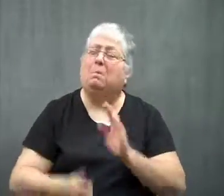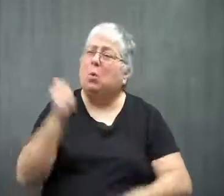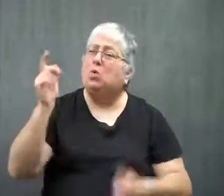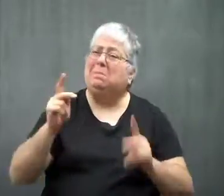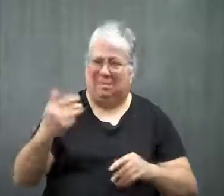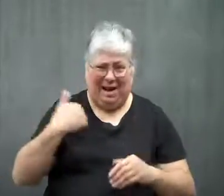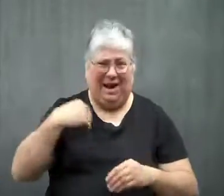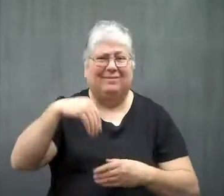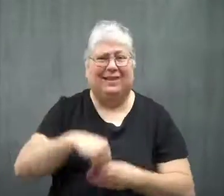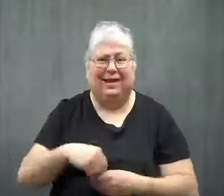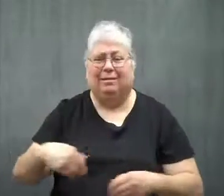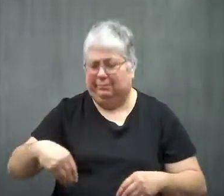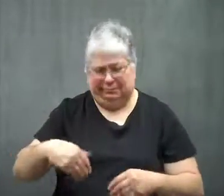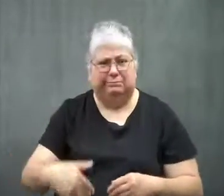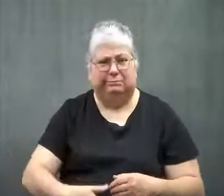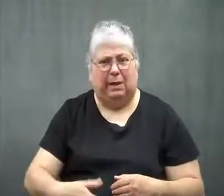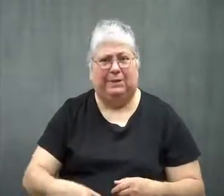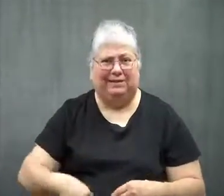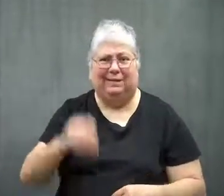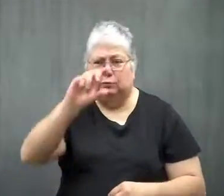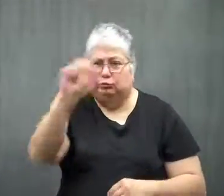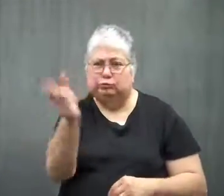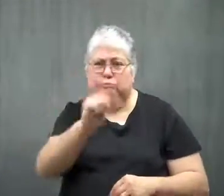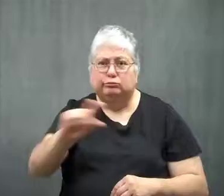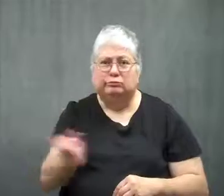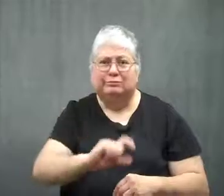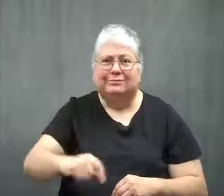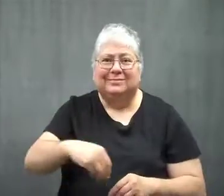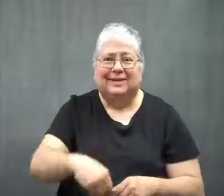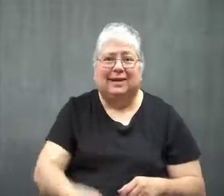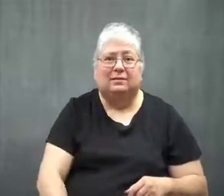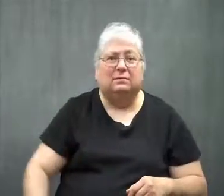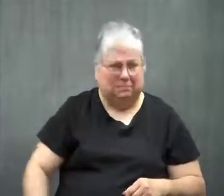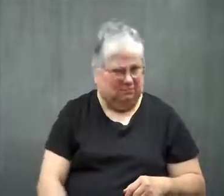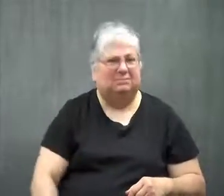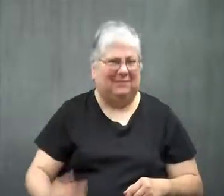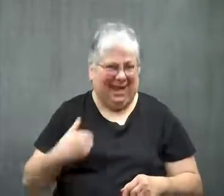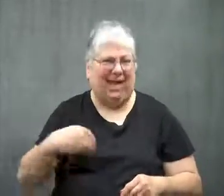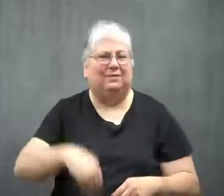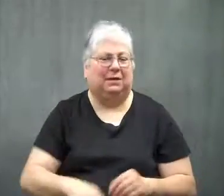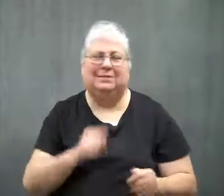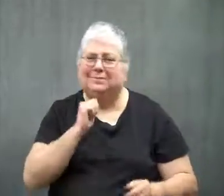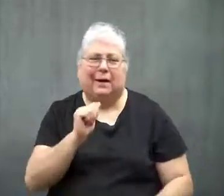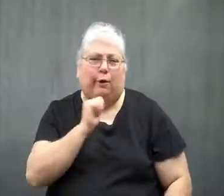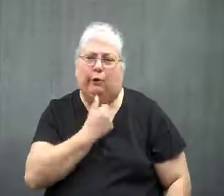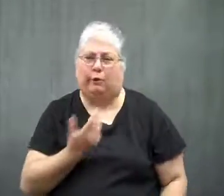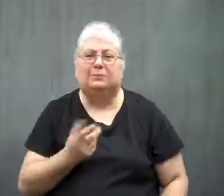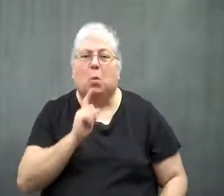Most people have the germs in their intestines. It's harmless.